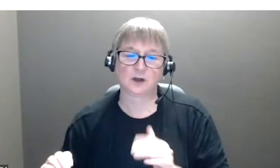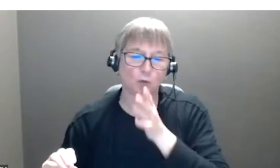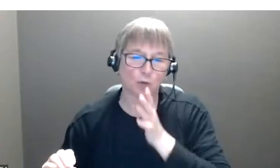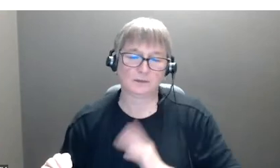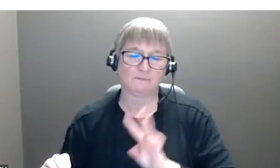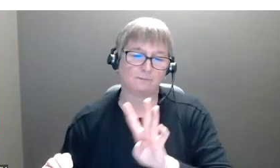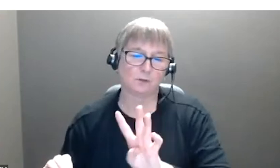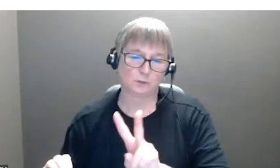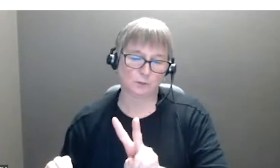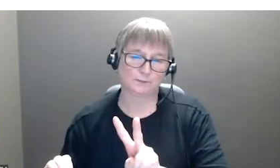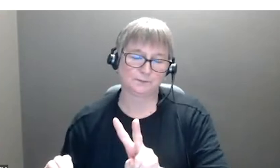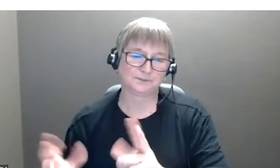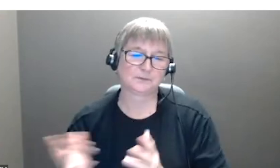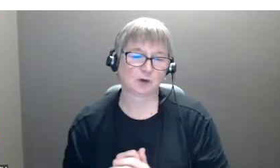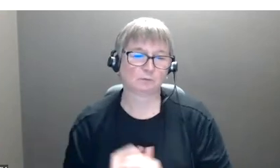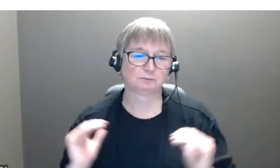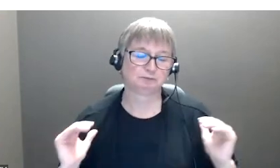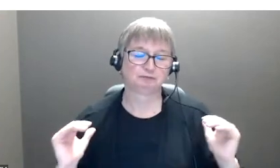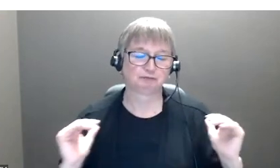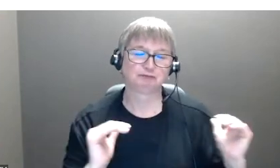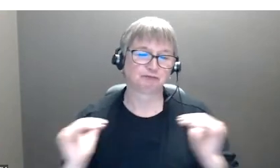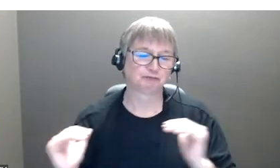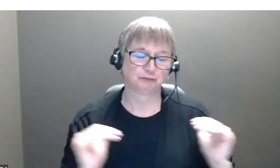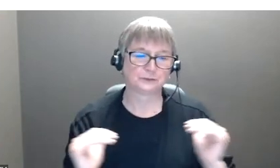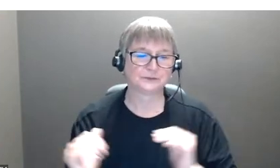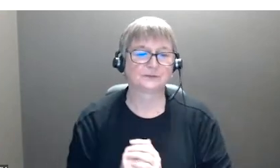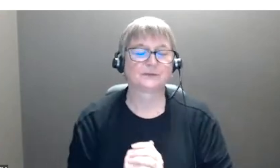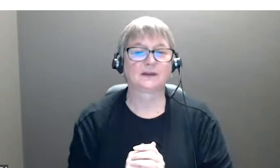the administrative data is telling us that the program is serving more men, compared to women.